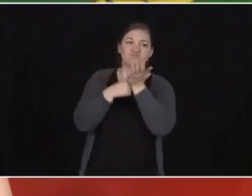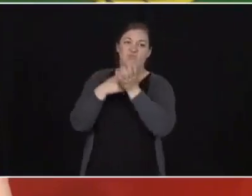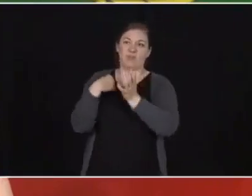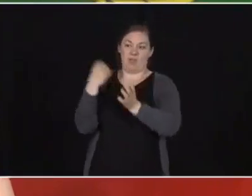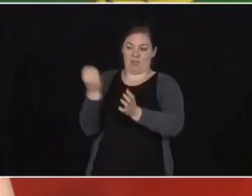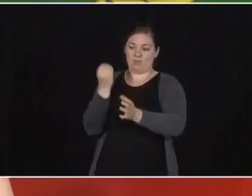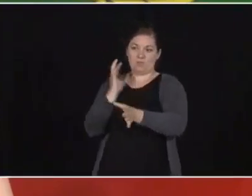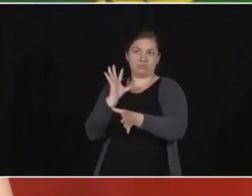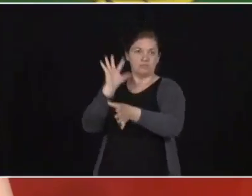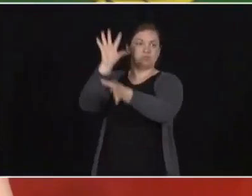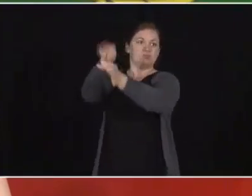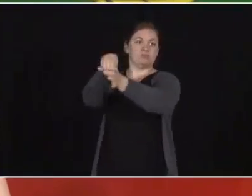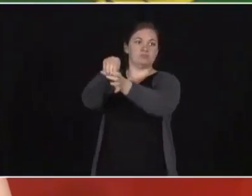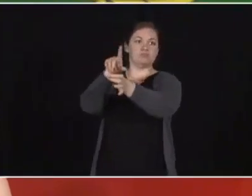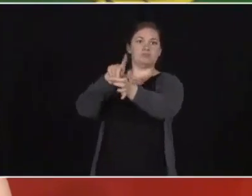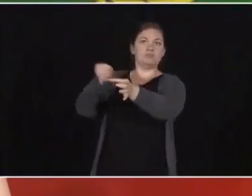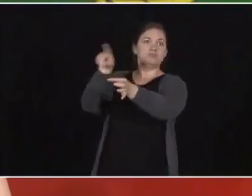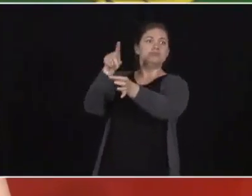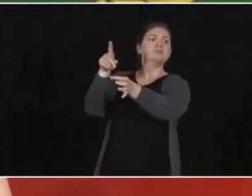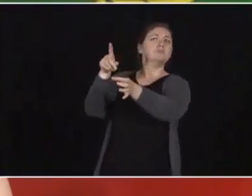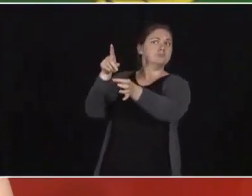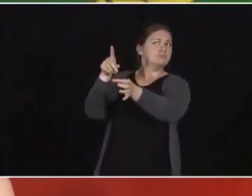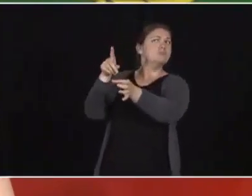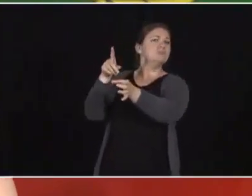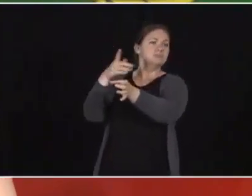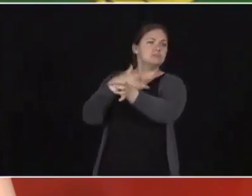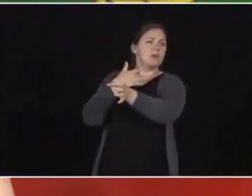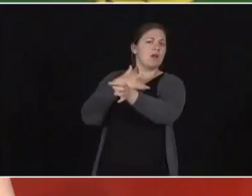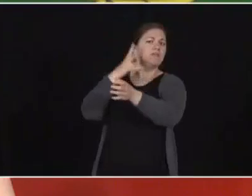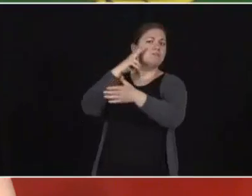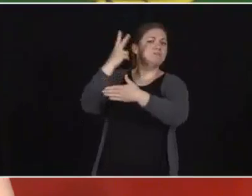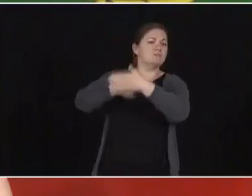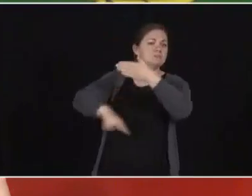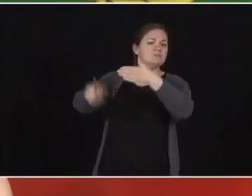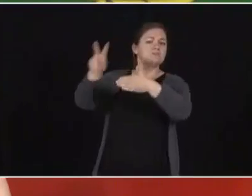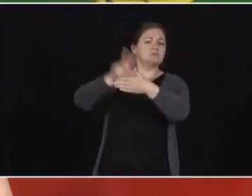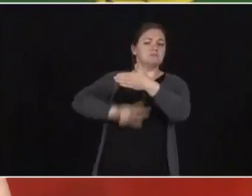tests perform and how we can understand this at a national level and contribute to those efforts.